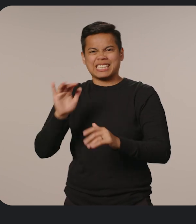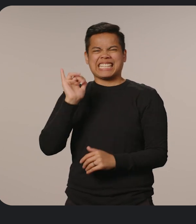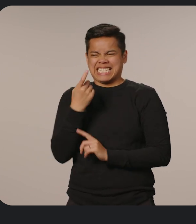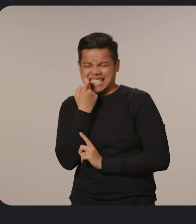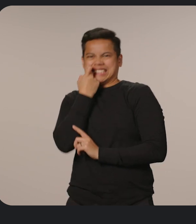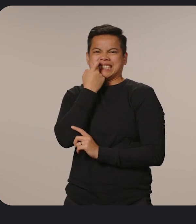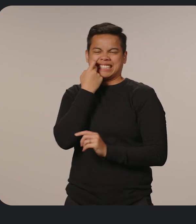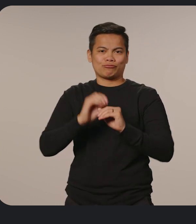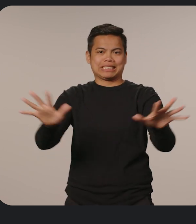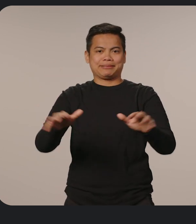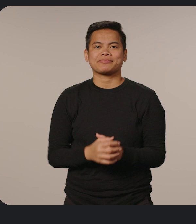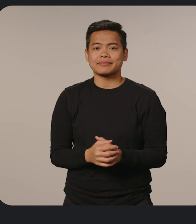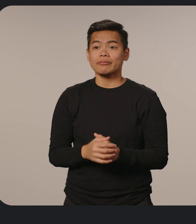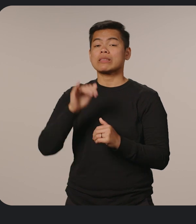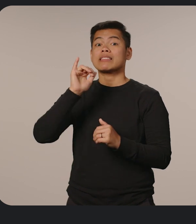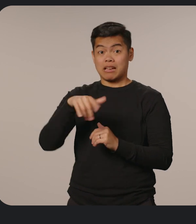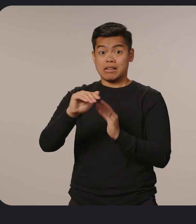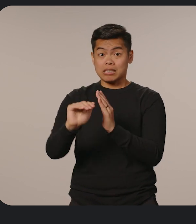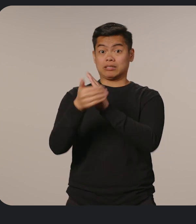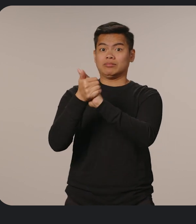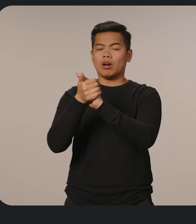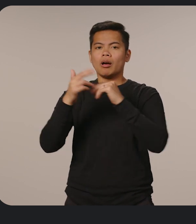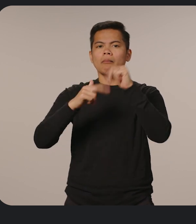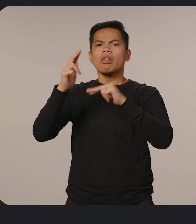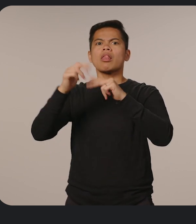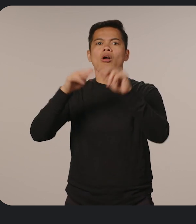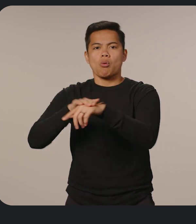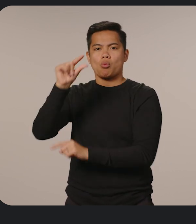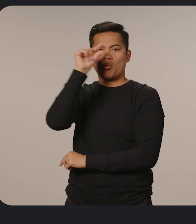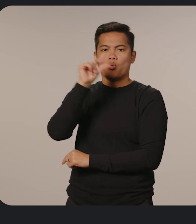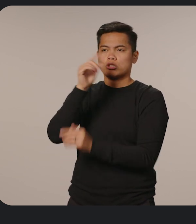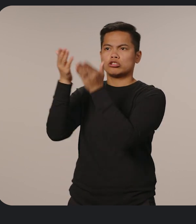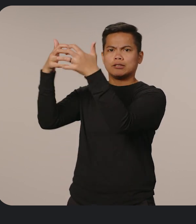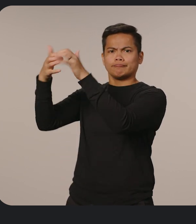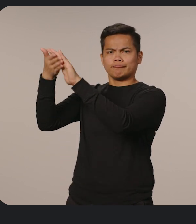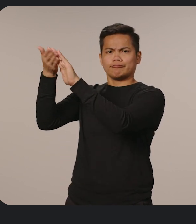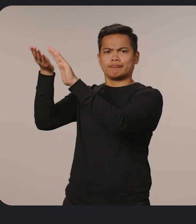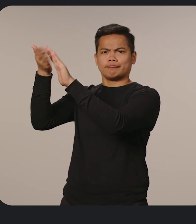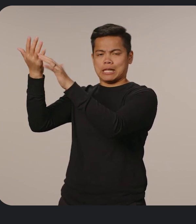extensions are also built on top of Google serverless infrastructure so just